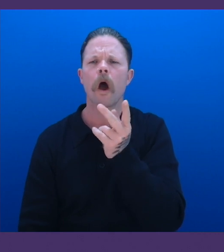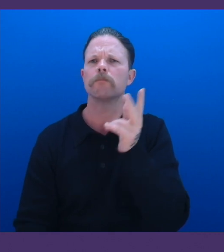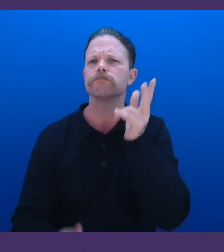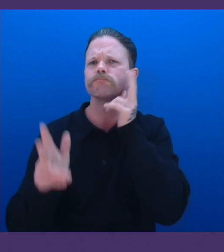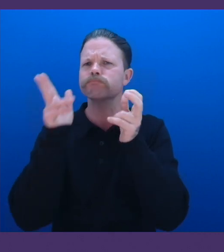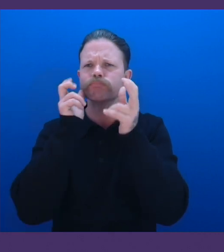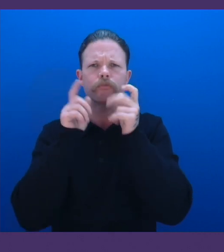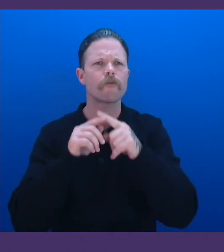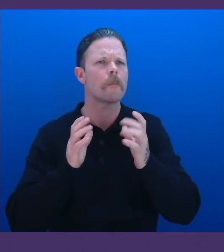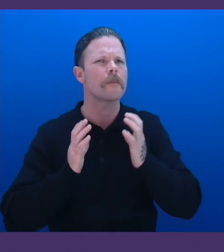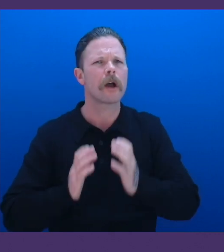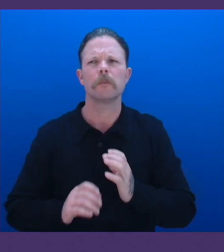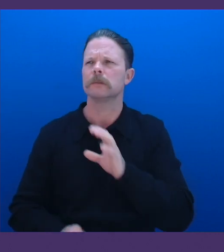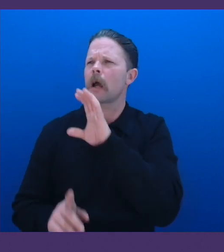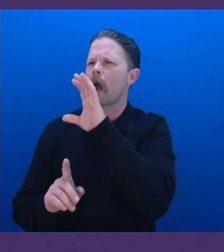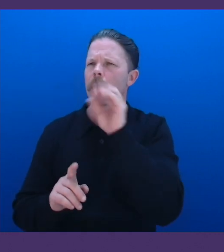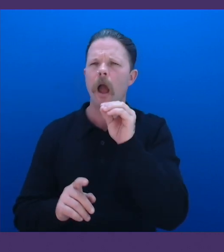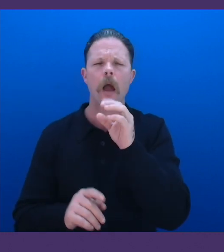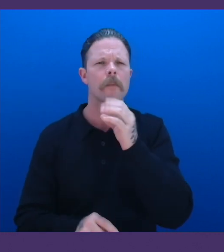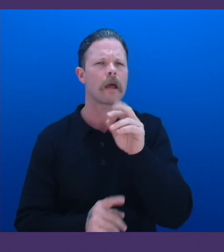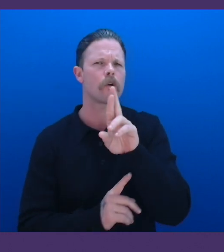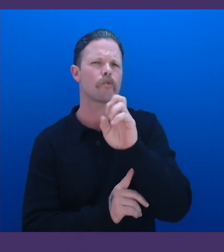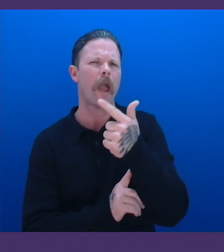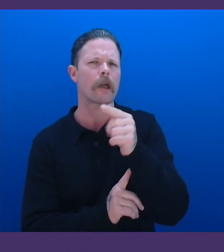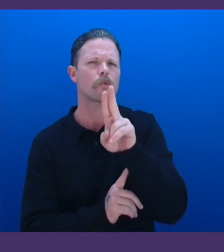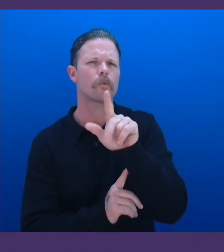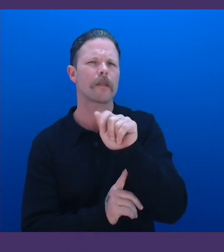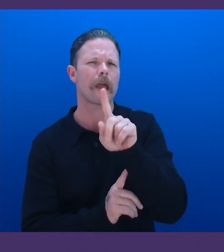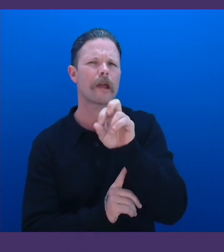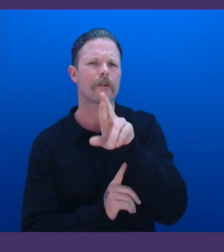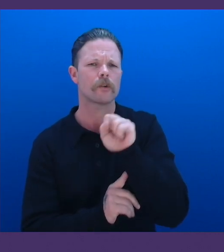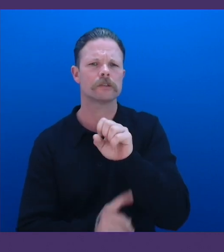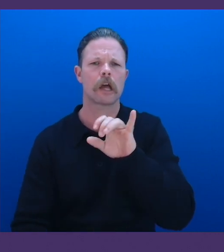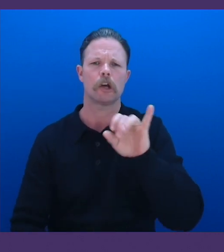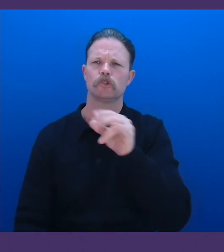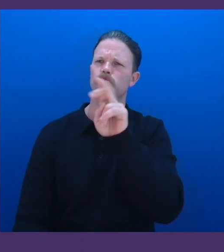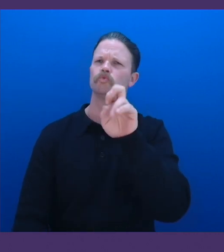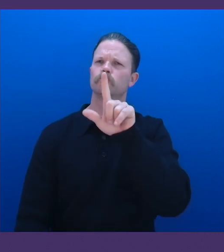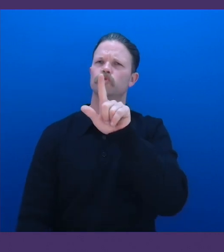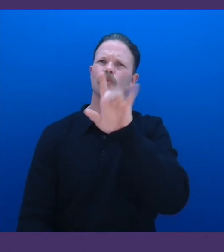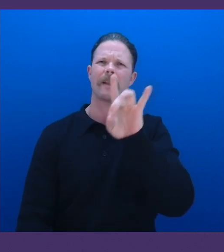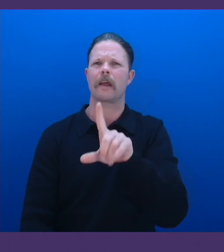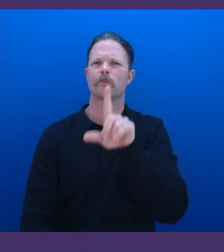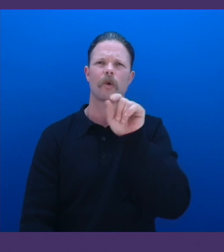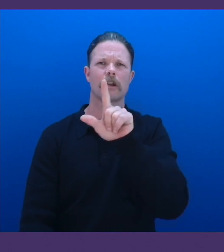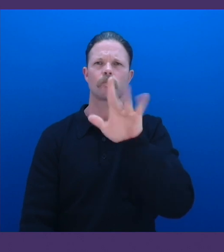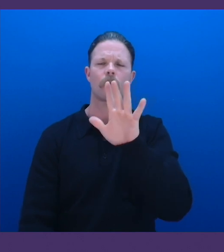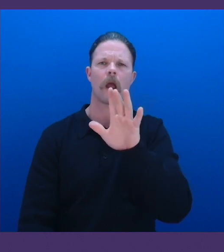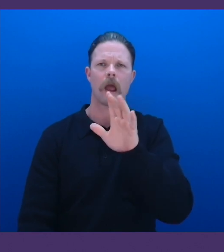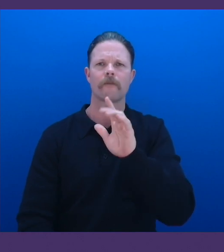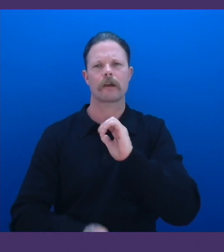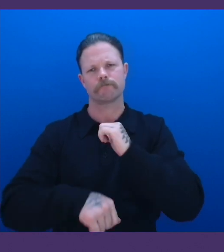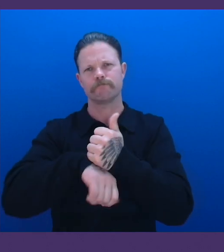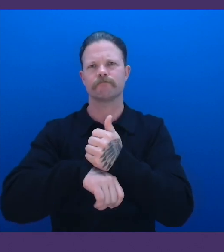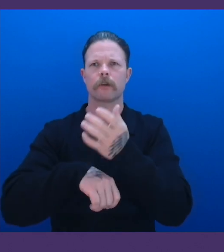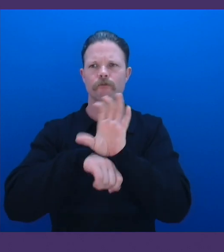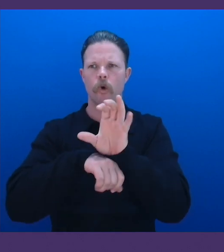and regulators as the June 28, 2025, enforcement date gets closer? Let's start with you, Léonie.